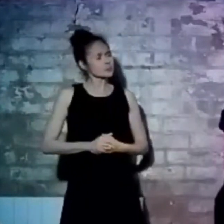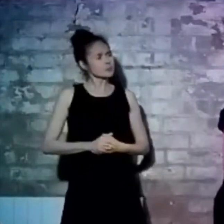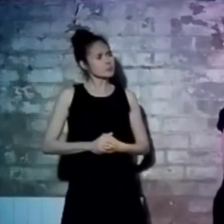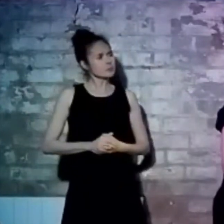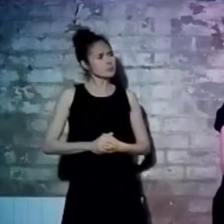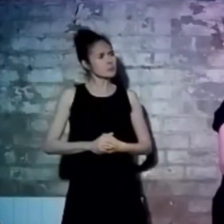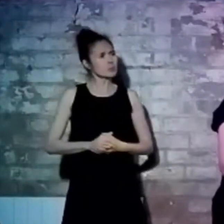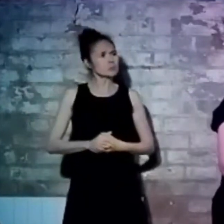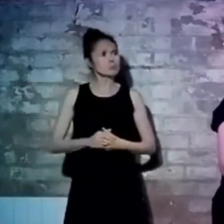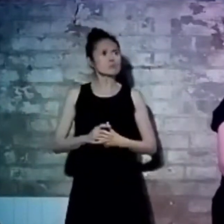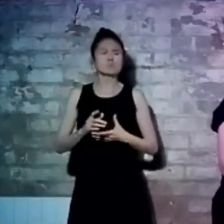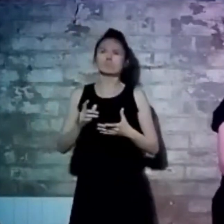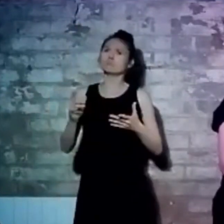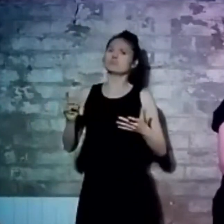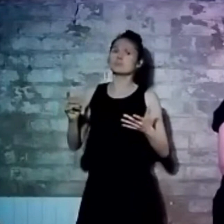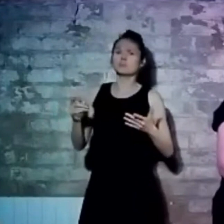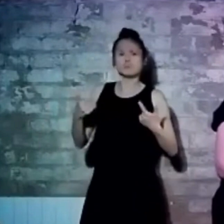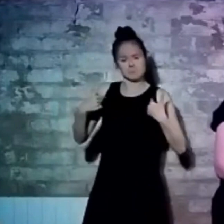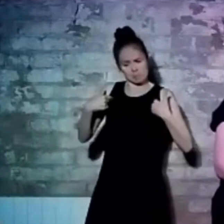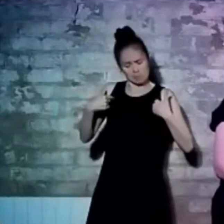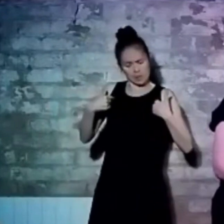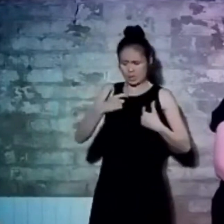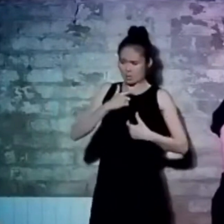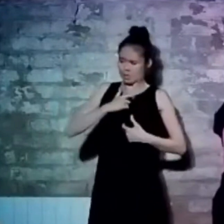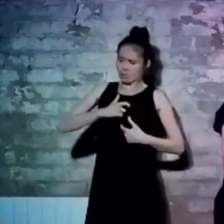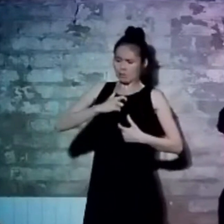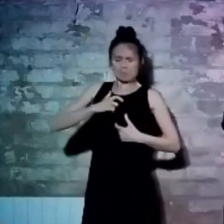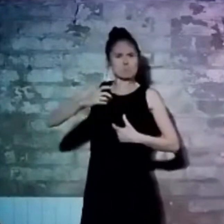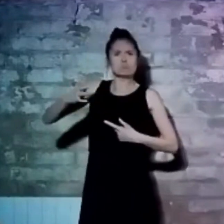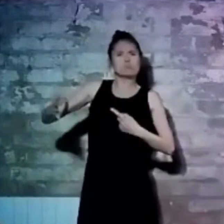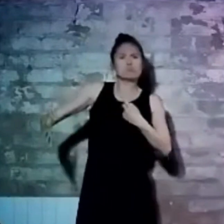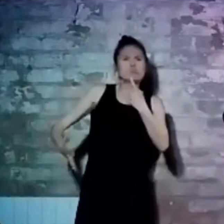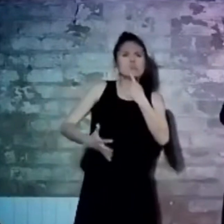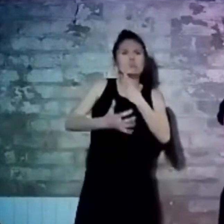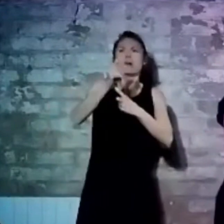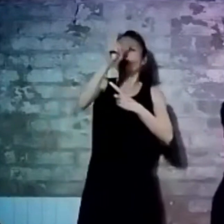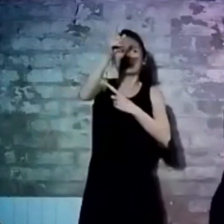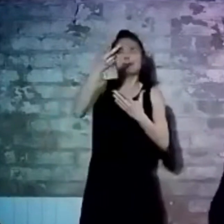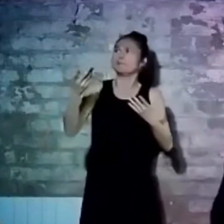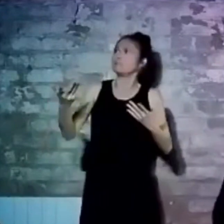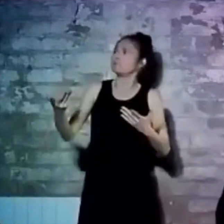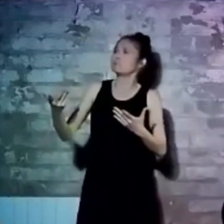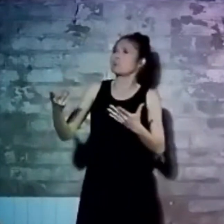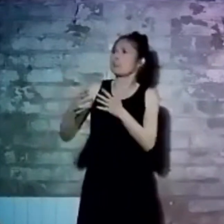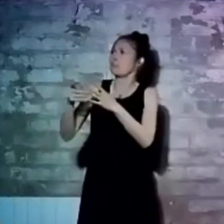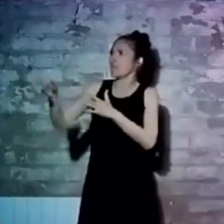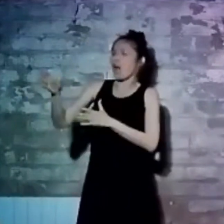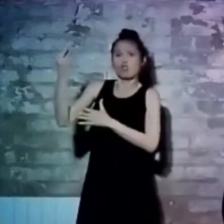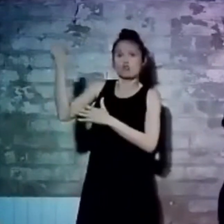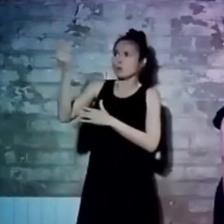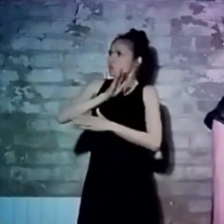I triumph. If Greece be one body; then be I the tip of its spear.